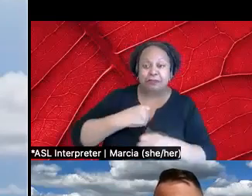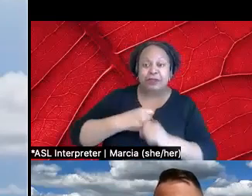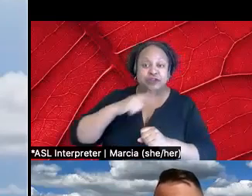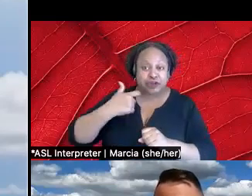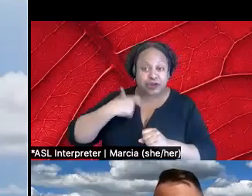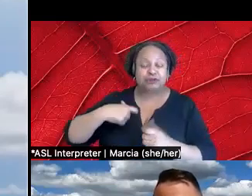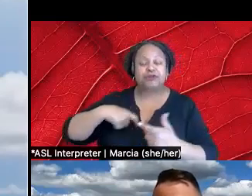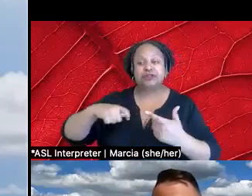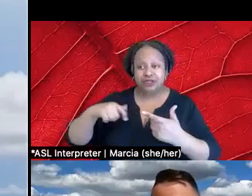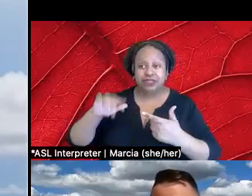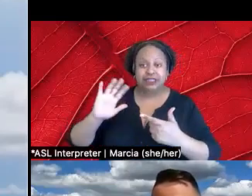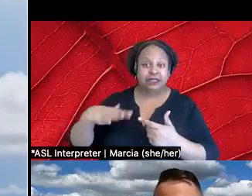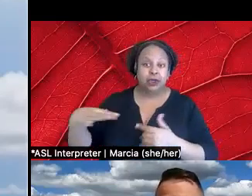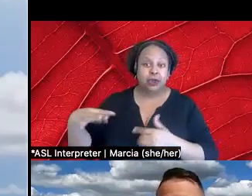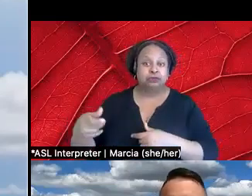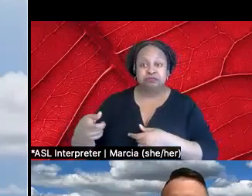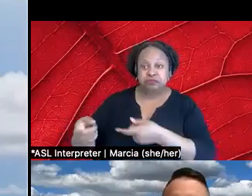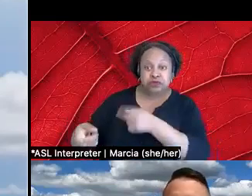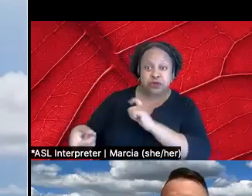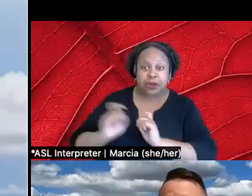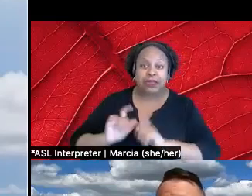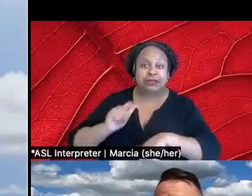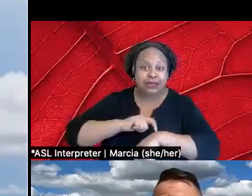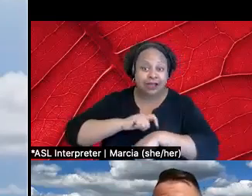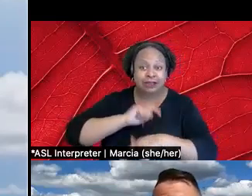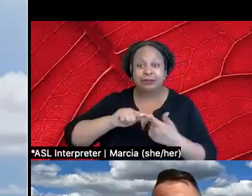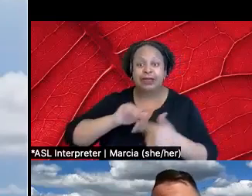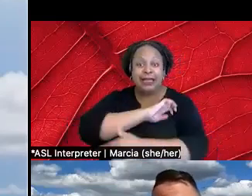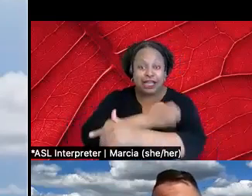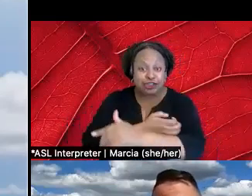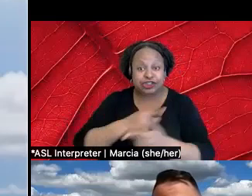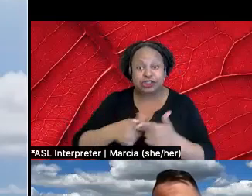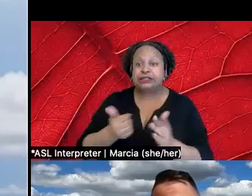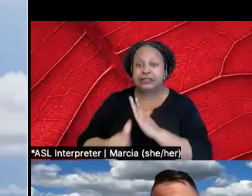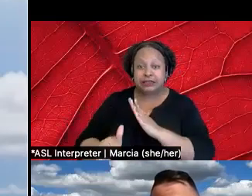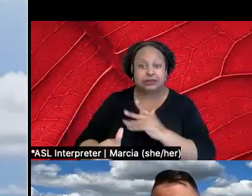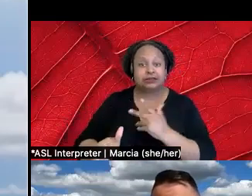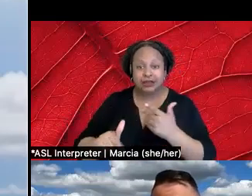energy, skills and talent, either without financial compensation or at a dramatically